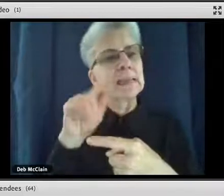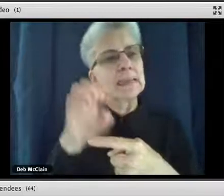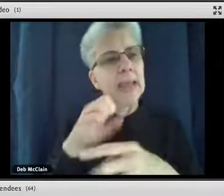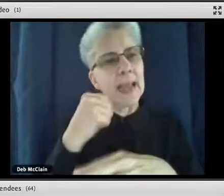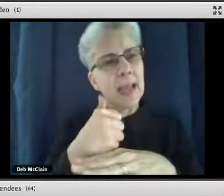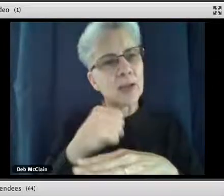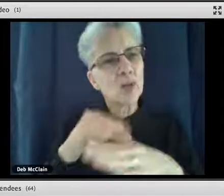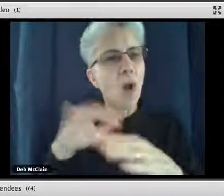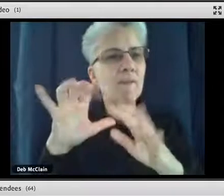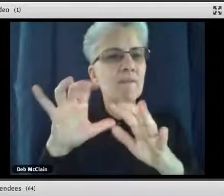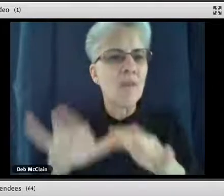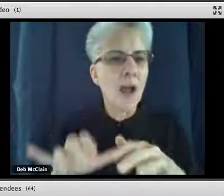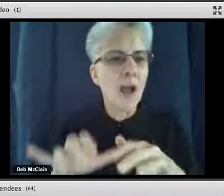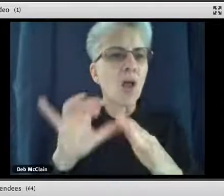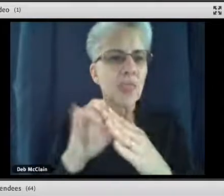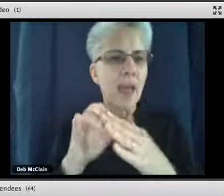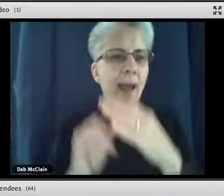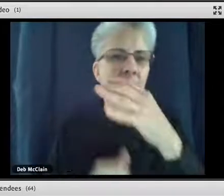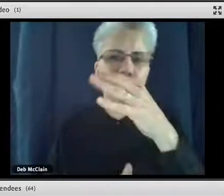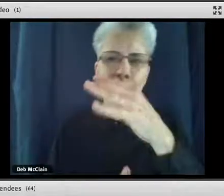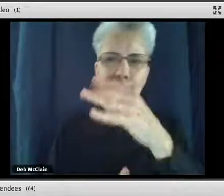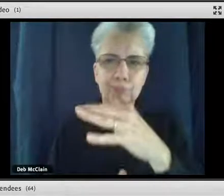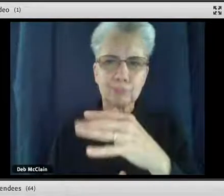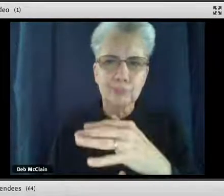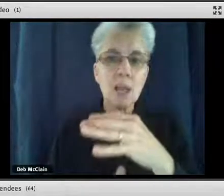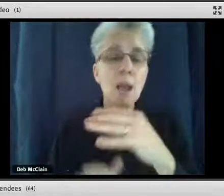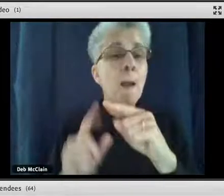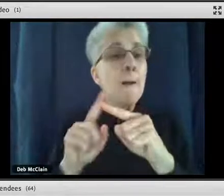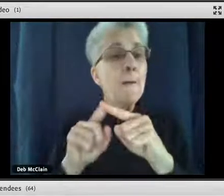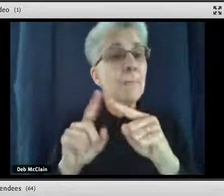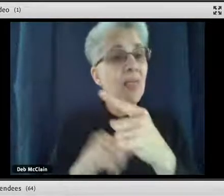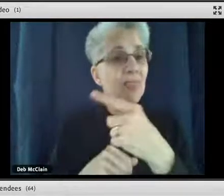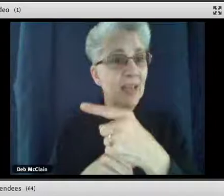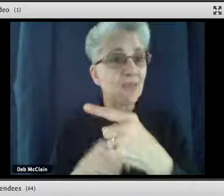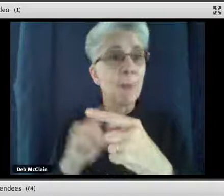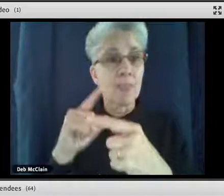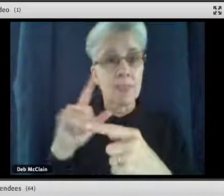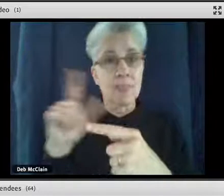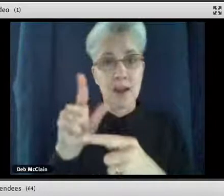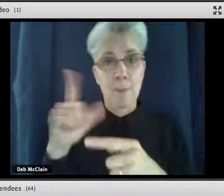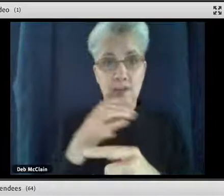like the date entered on file, type of date, etc. But -- And this is from